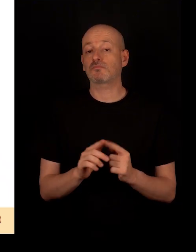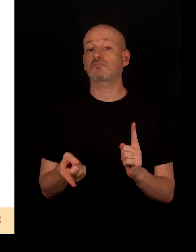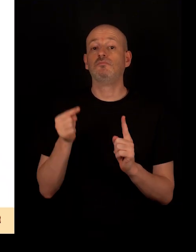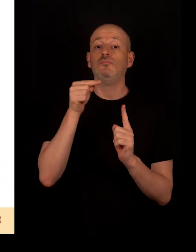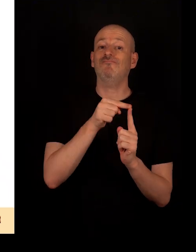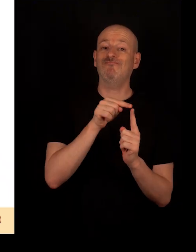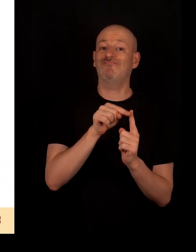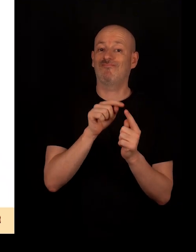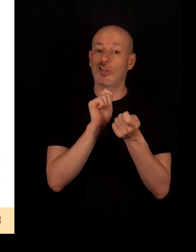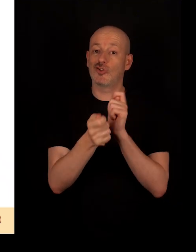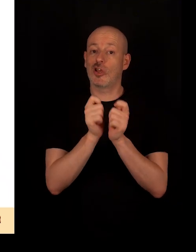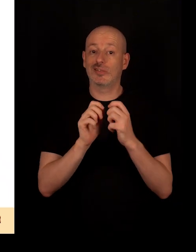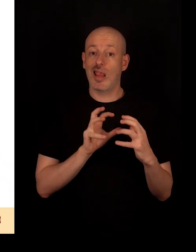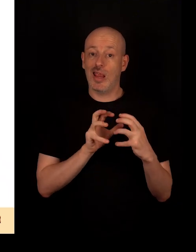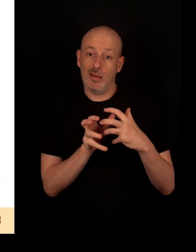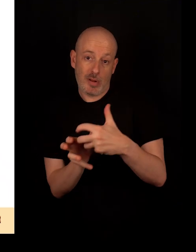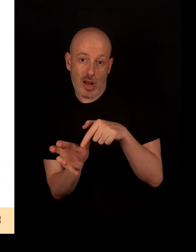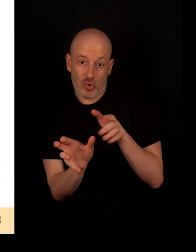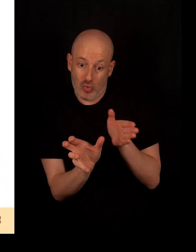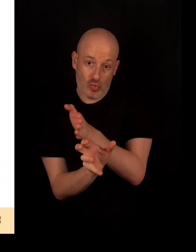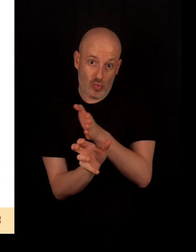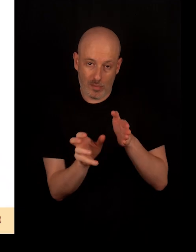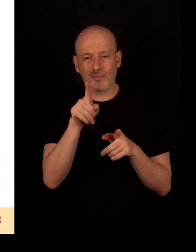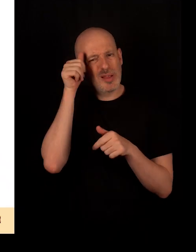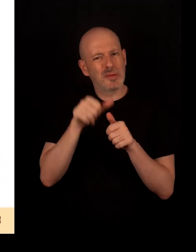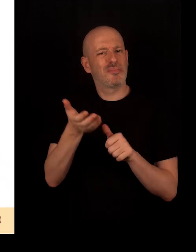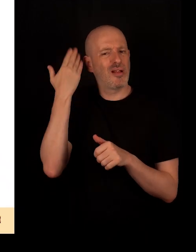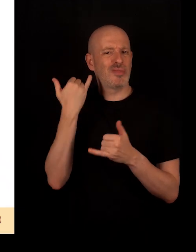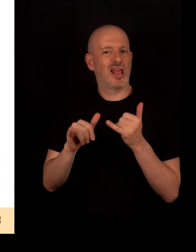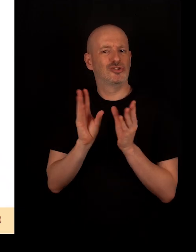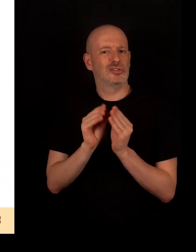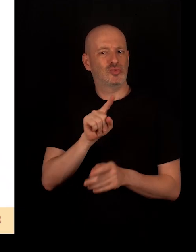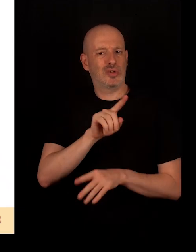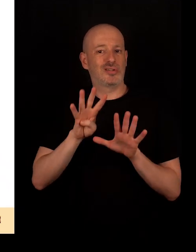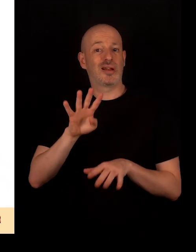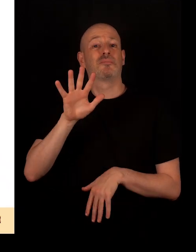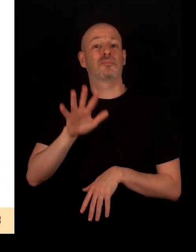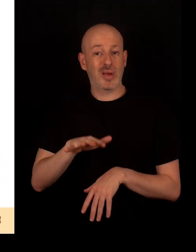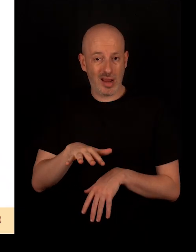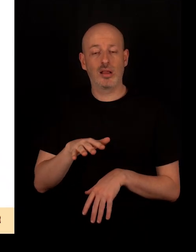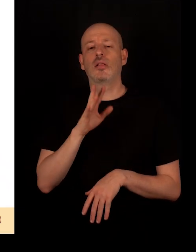Now when it comes to changes during the implementation. If you remember in the previous session, the 19th of May,